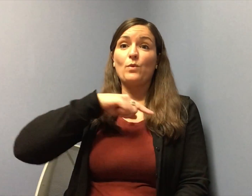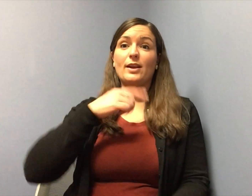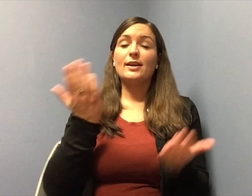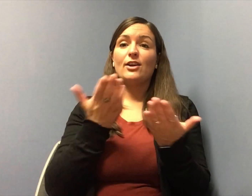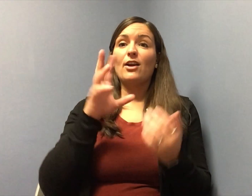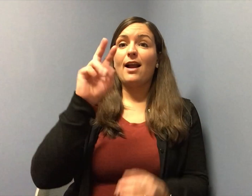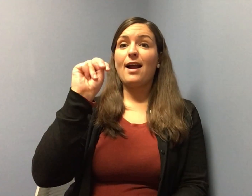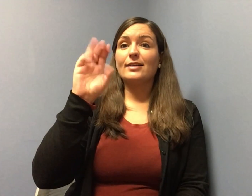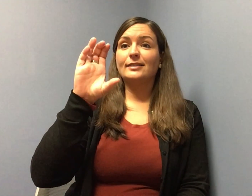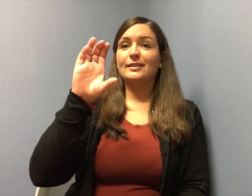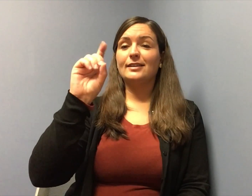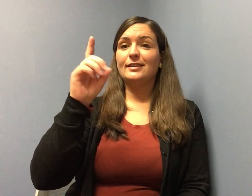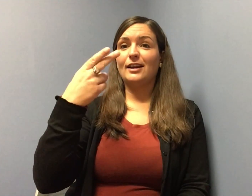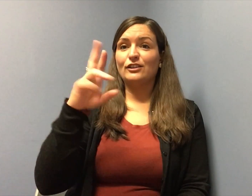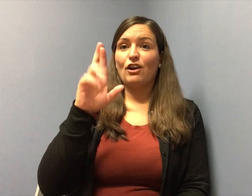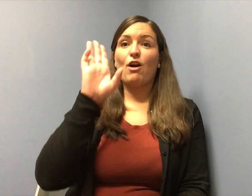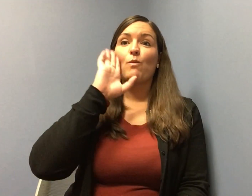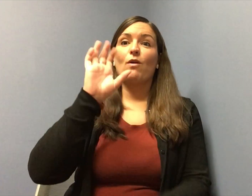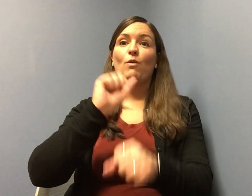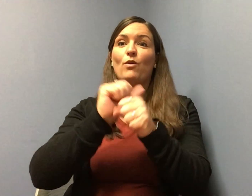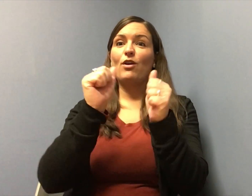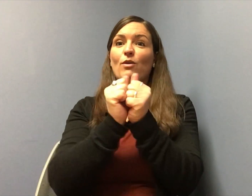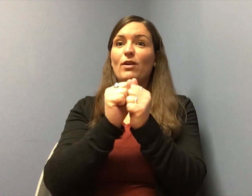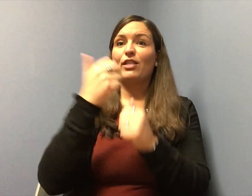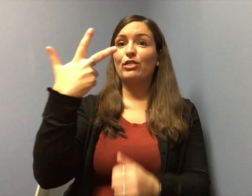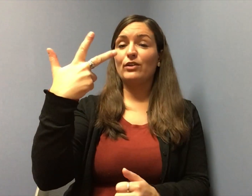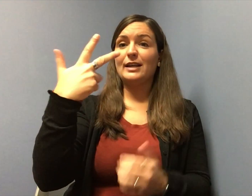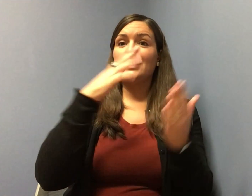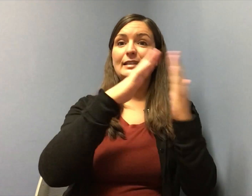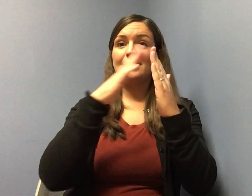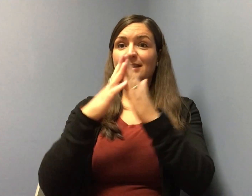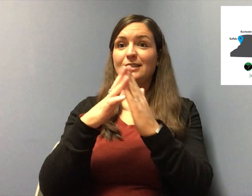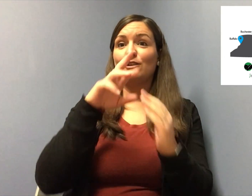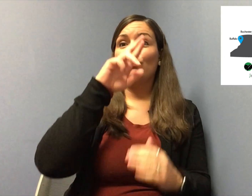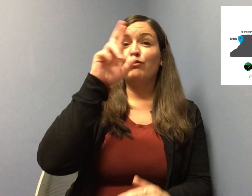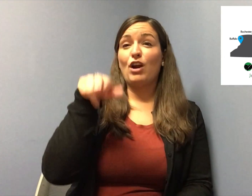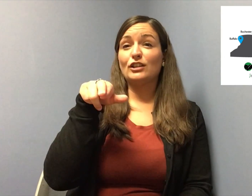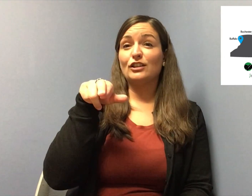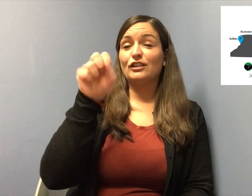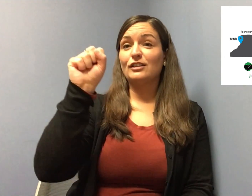The NCDHR has now partnered with Rochester,